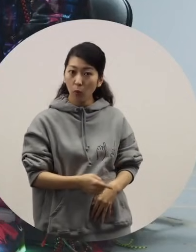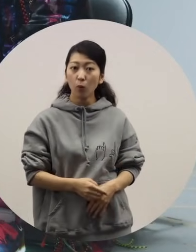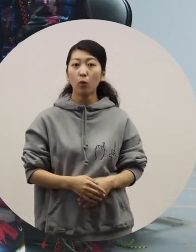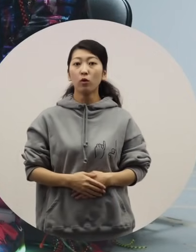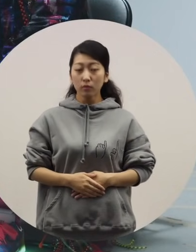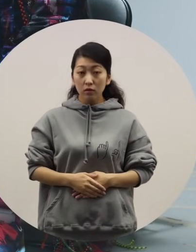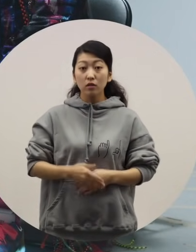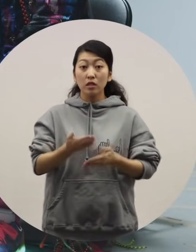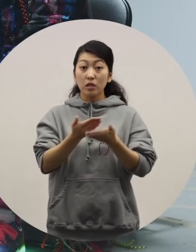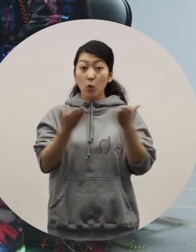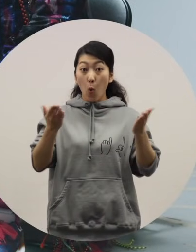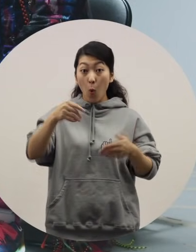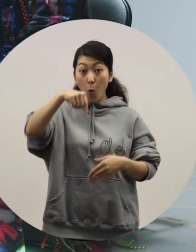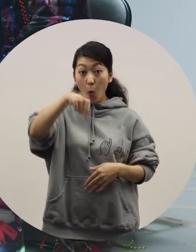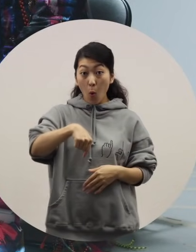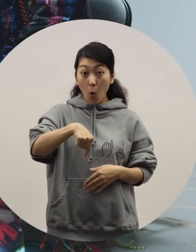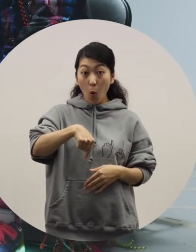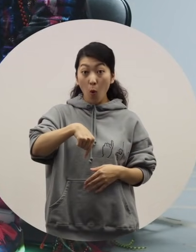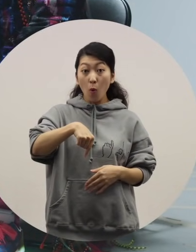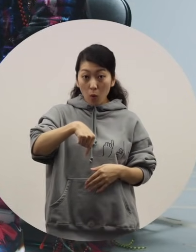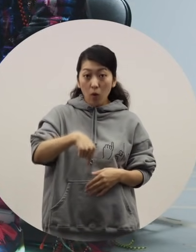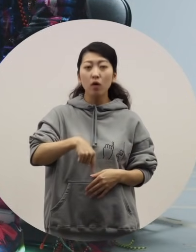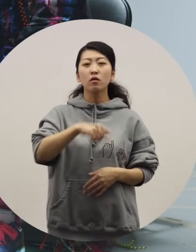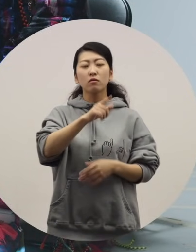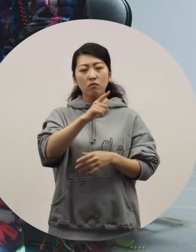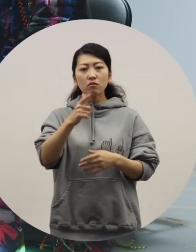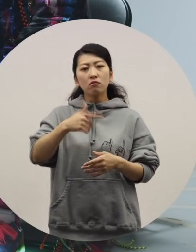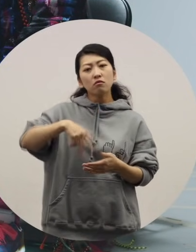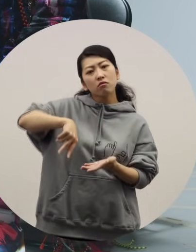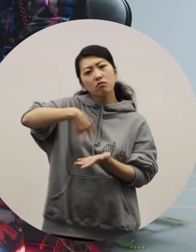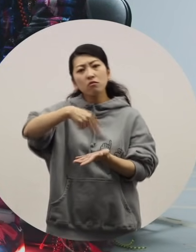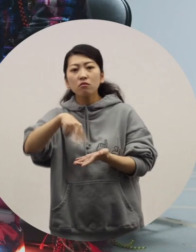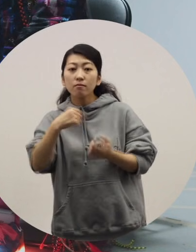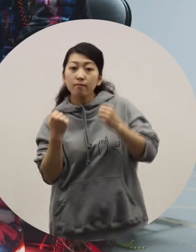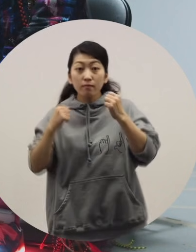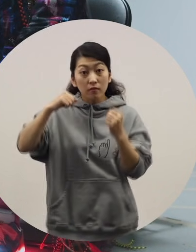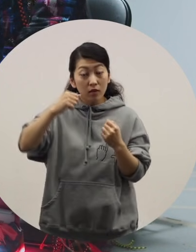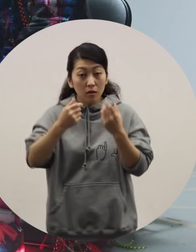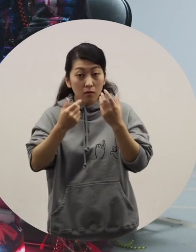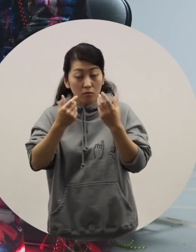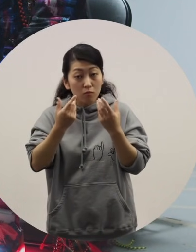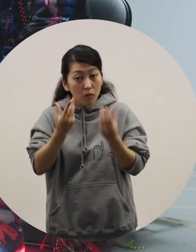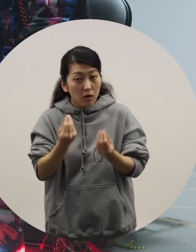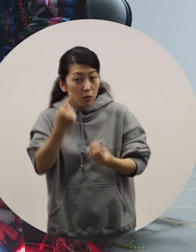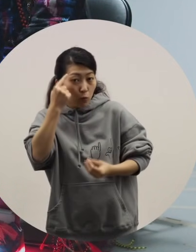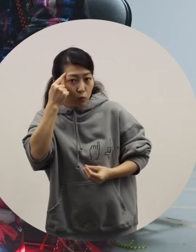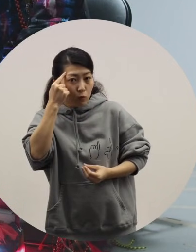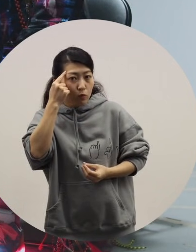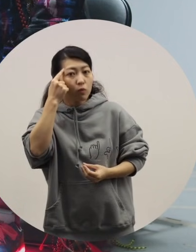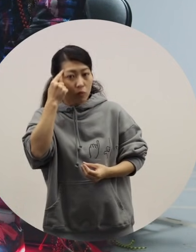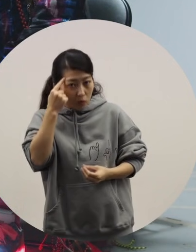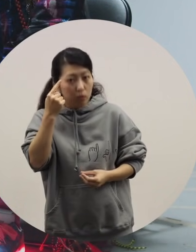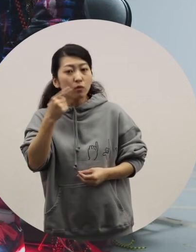[Ochiai] At this show, you express your physicality to some extent.